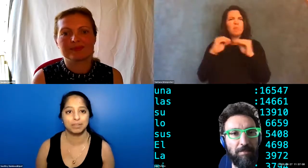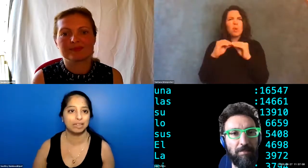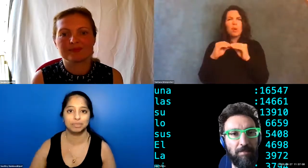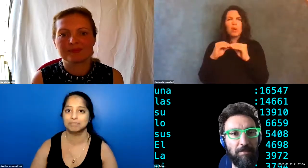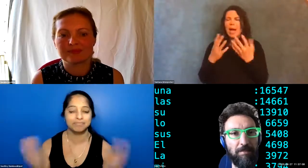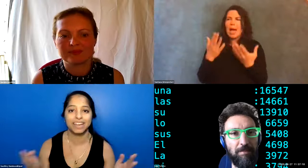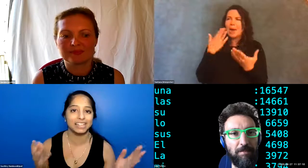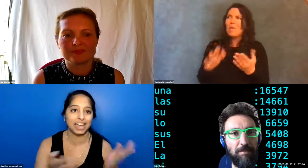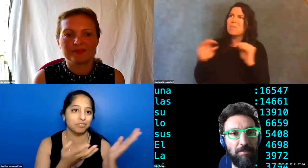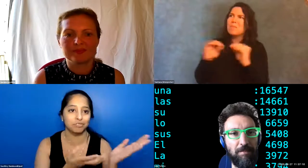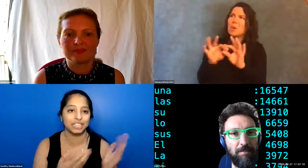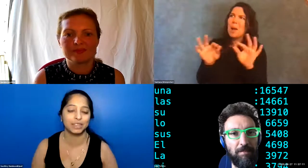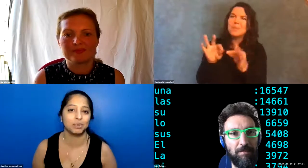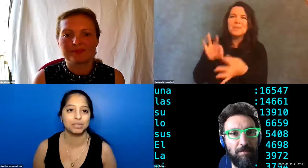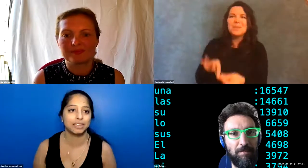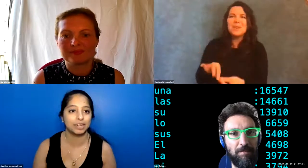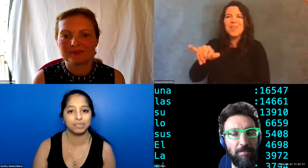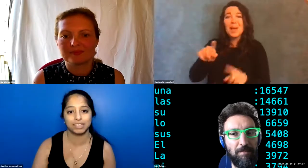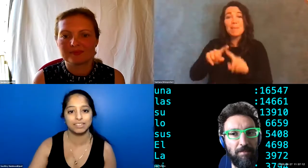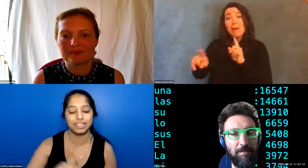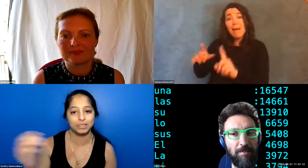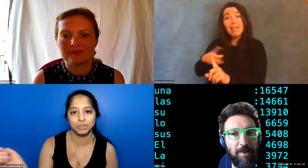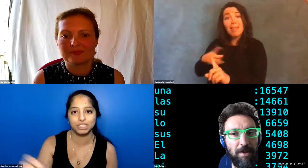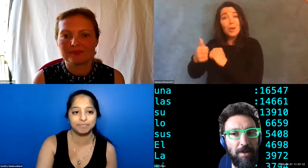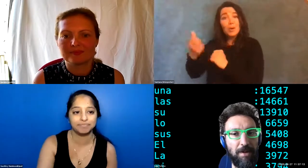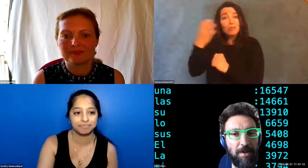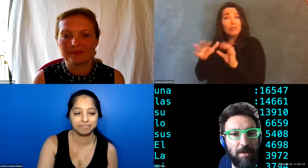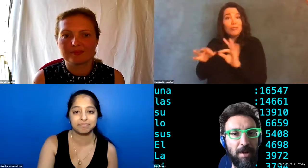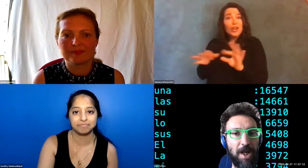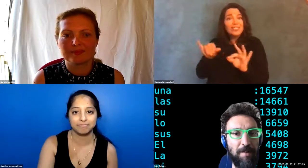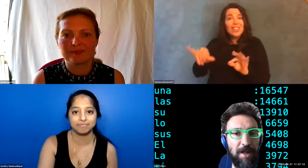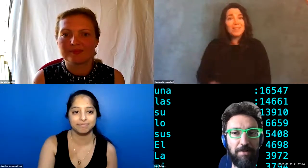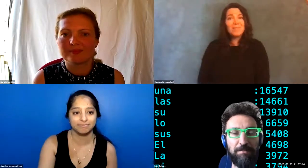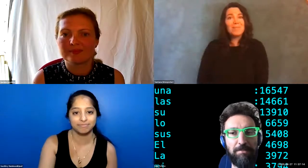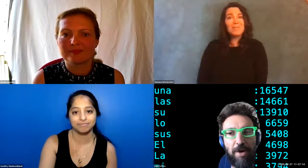that. I really liked the way you said that Natalia.